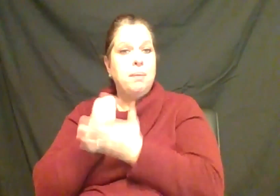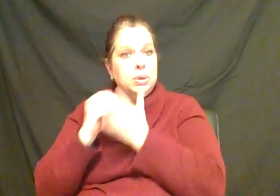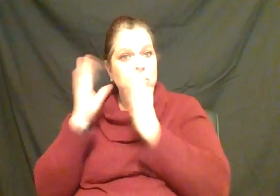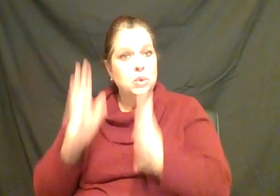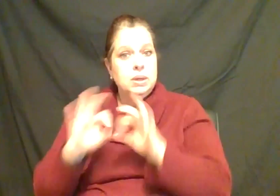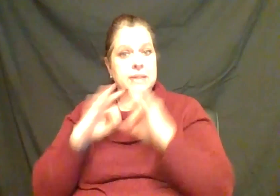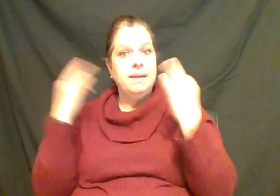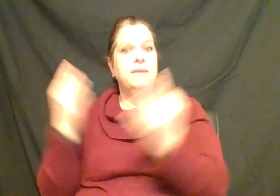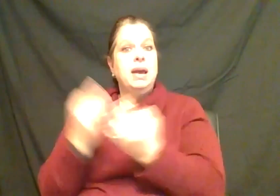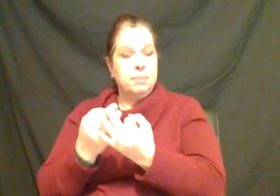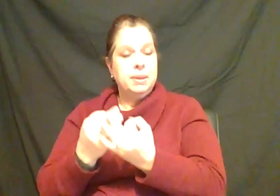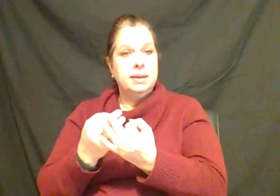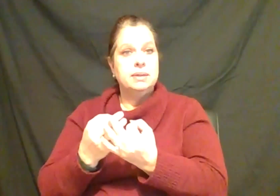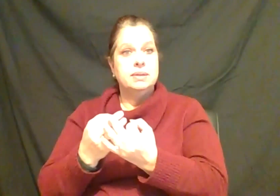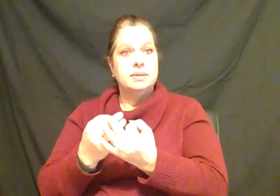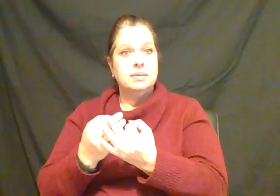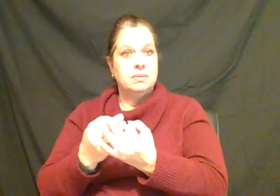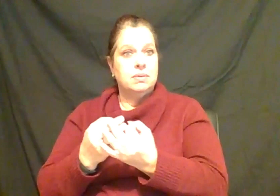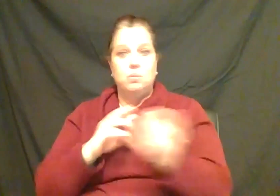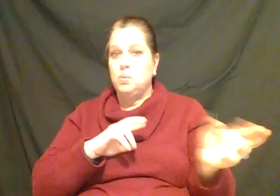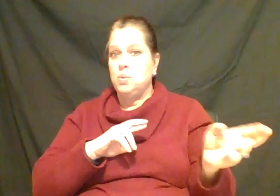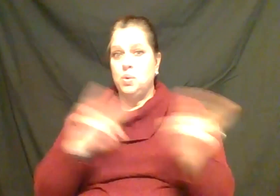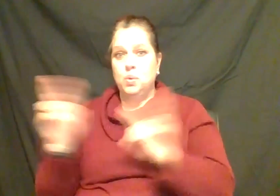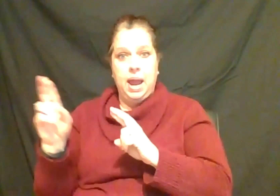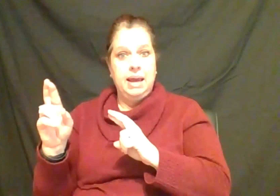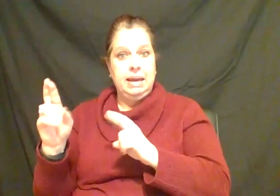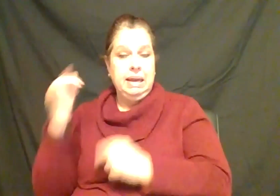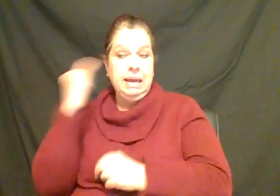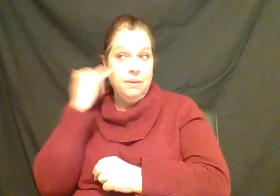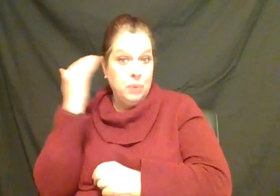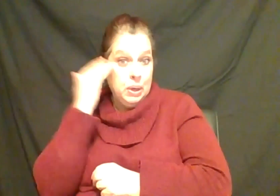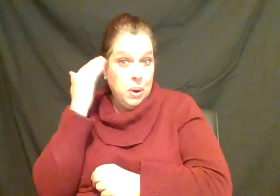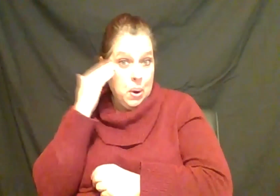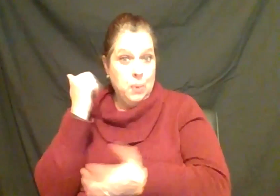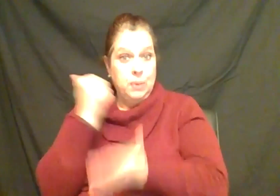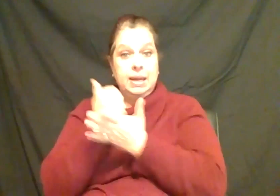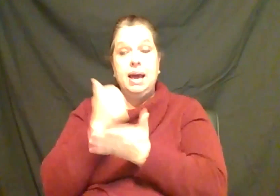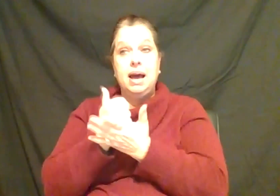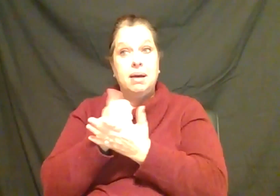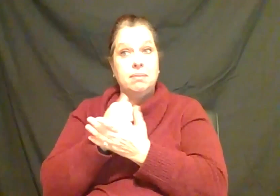we're definitely ready once we're made of you know made aware to assist as they potentially pcs out